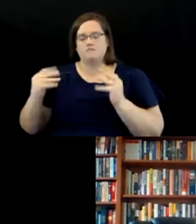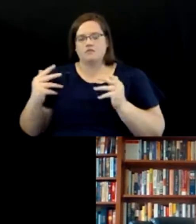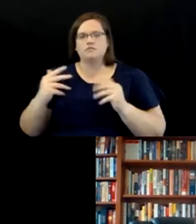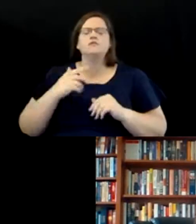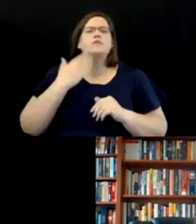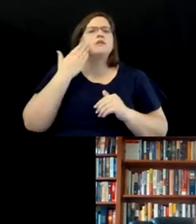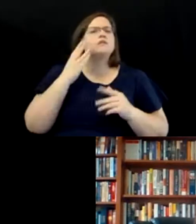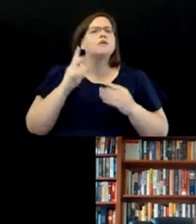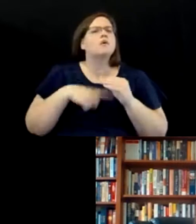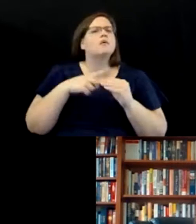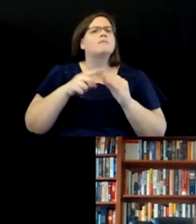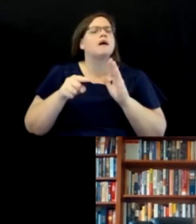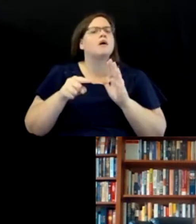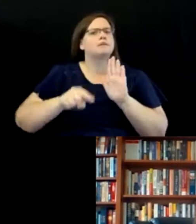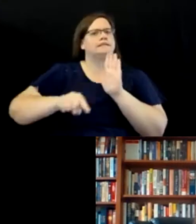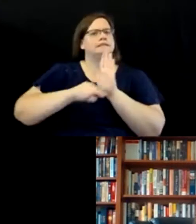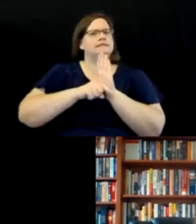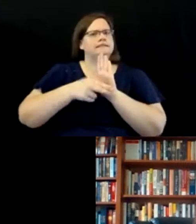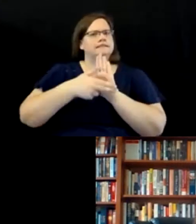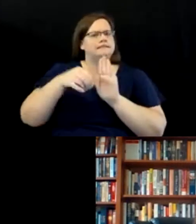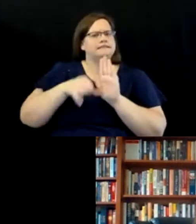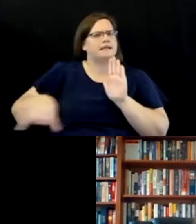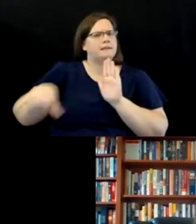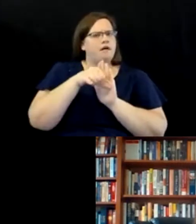so much about stigma. Some people are hesitant.